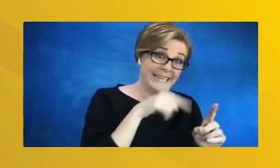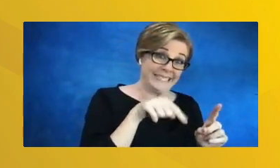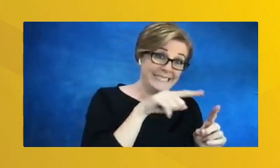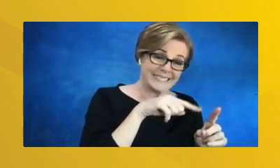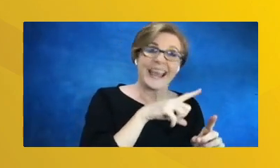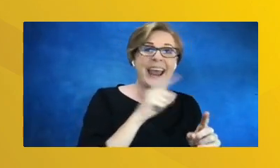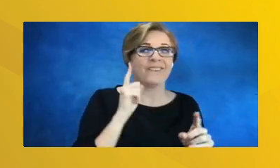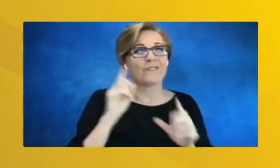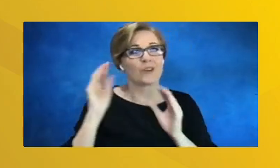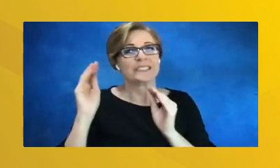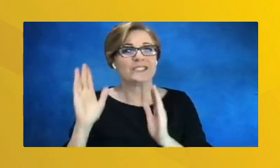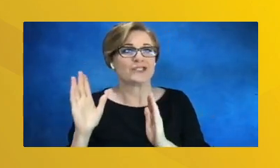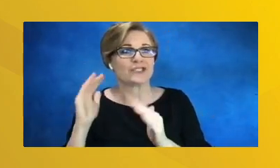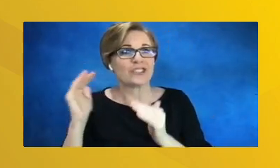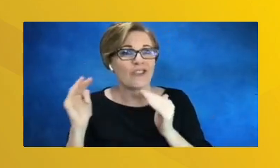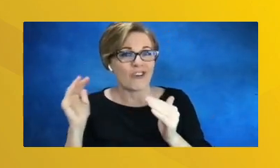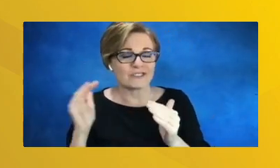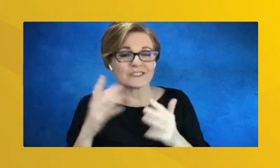And please enjoy the scavenger hunt.